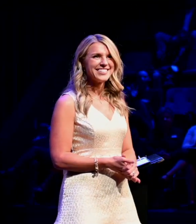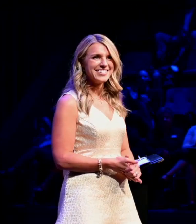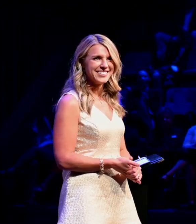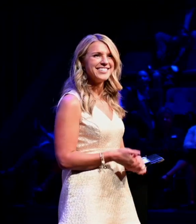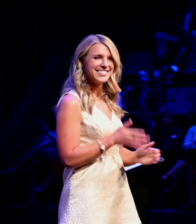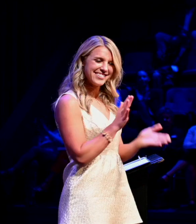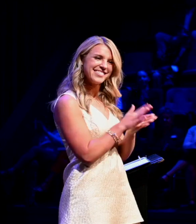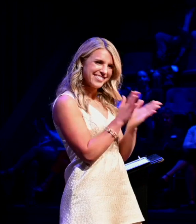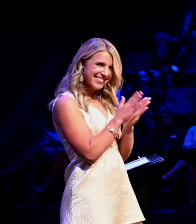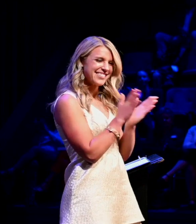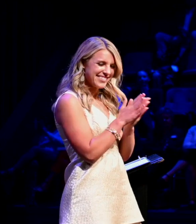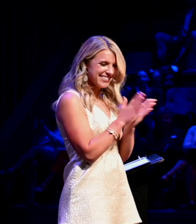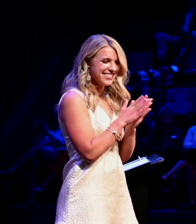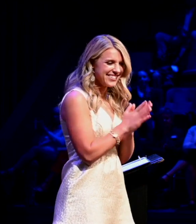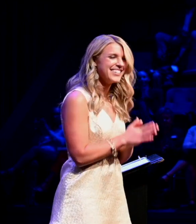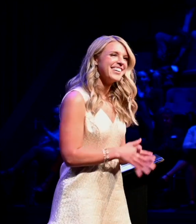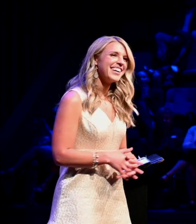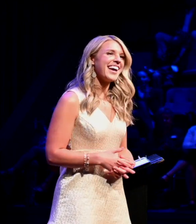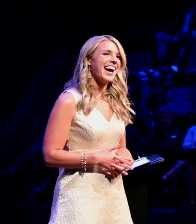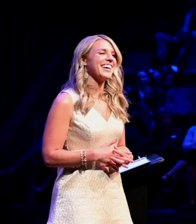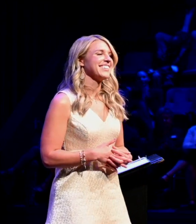yeah